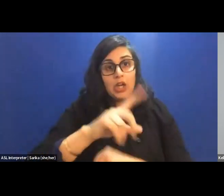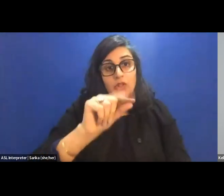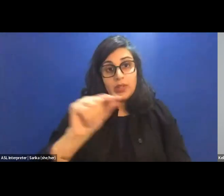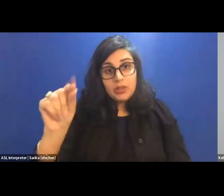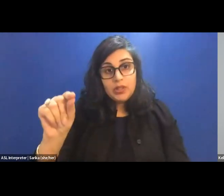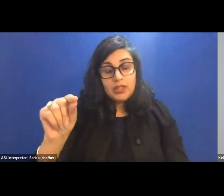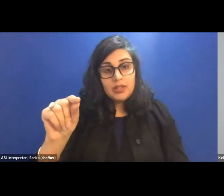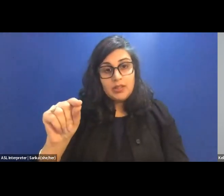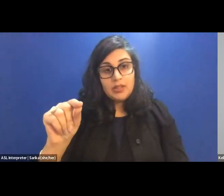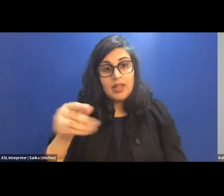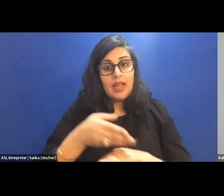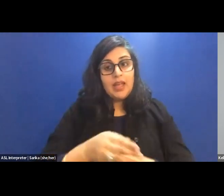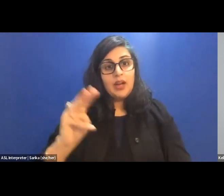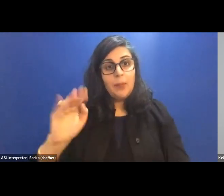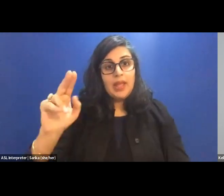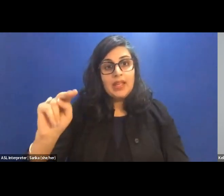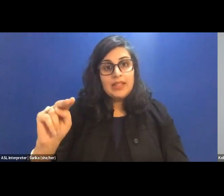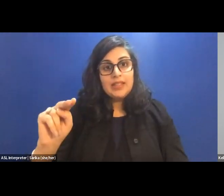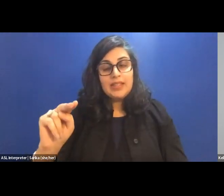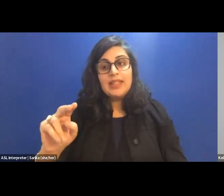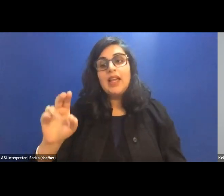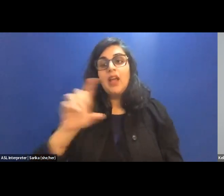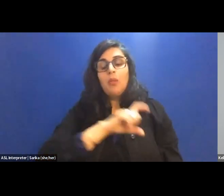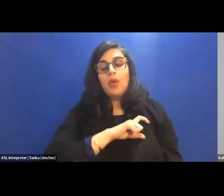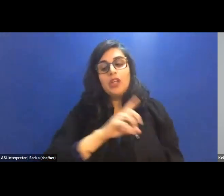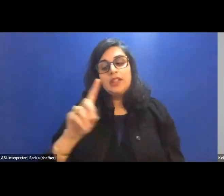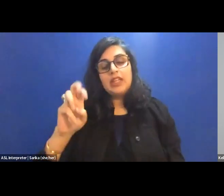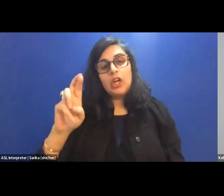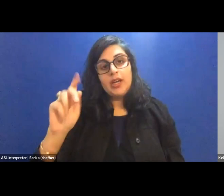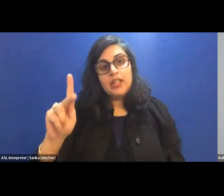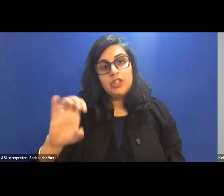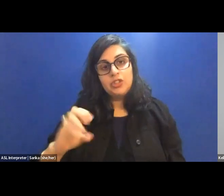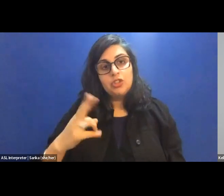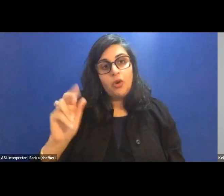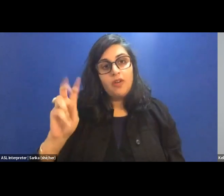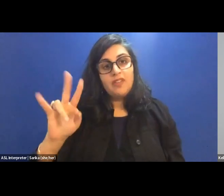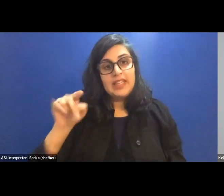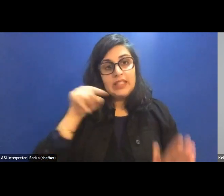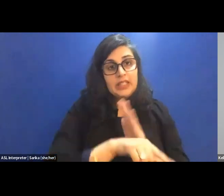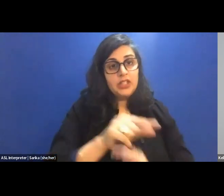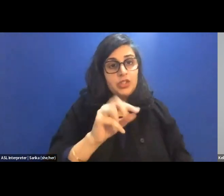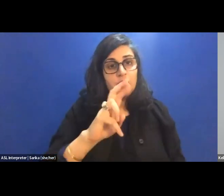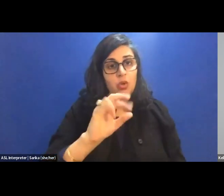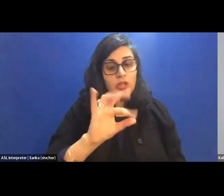us to rekkon with the harm police have caused us.